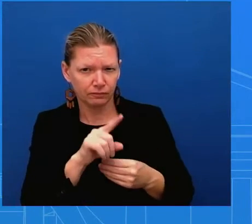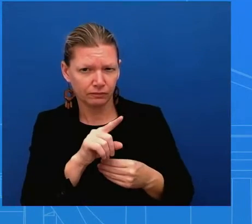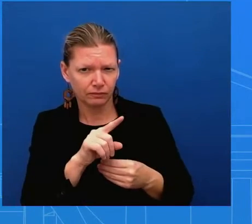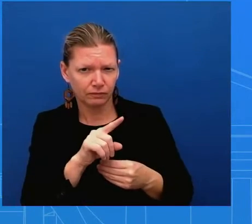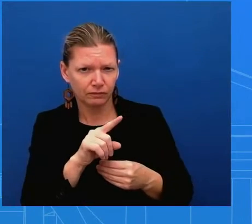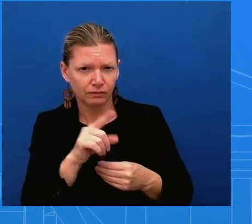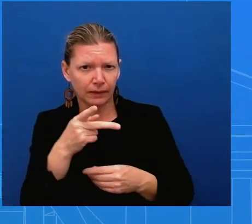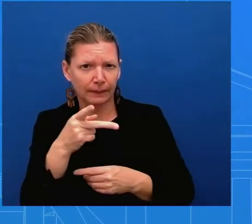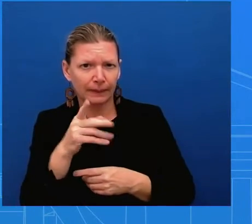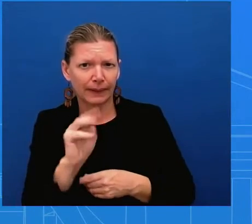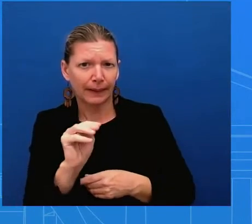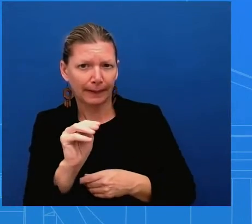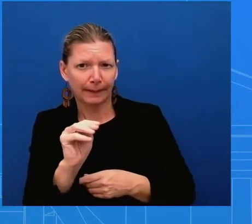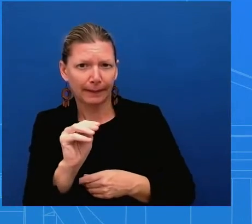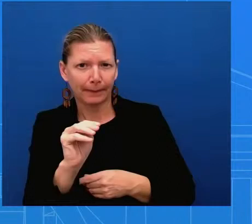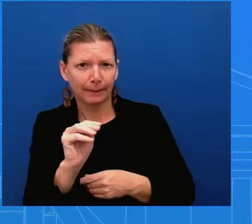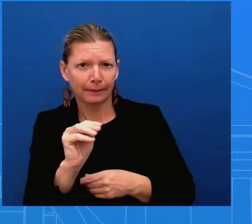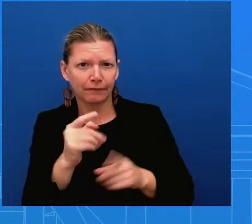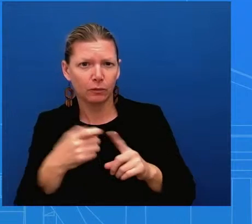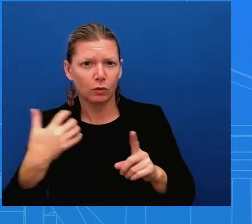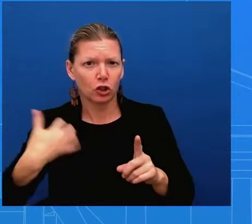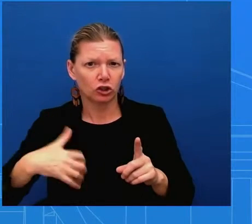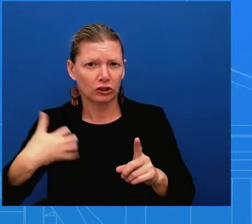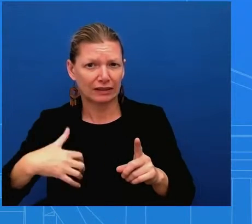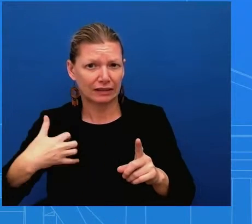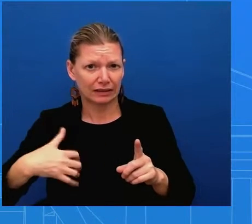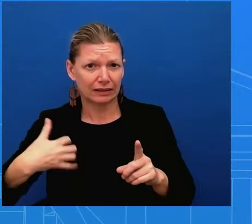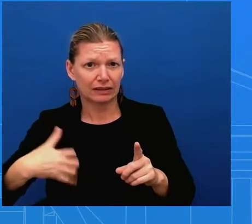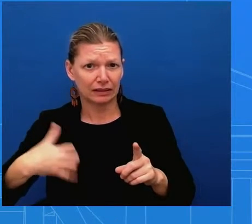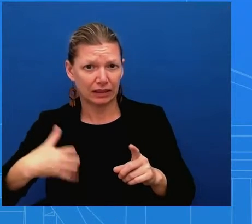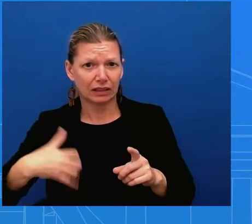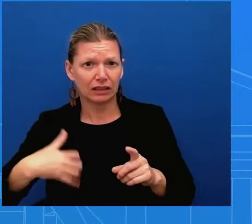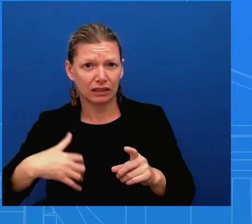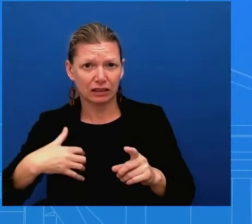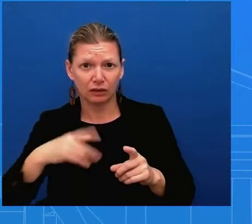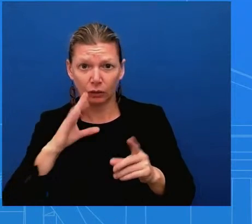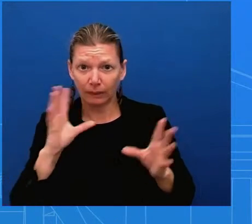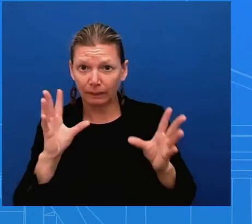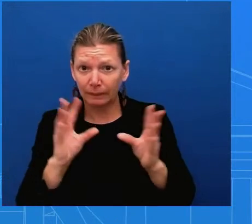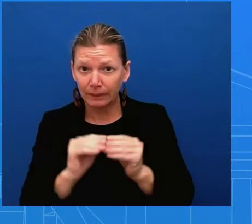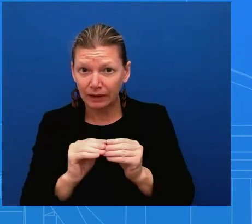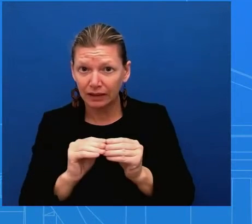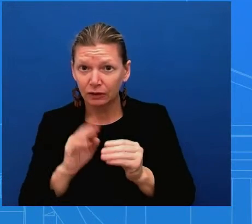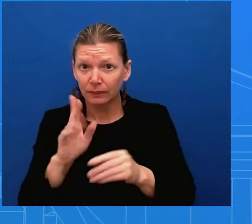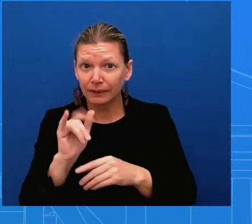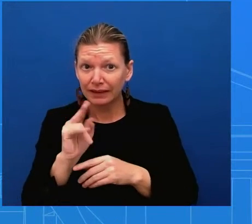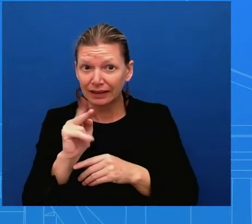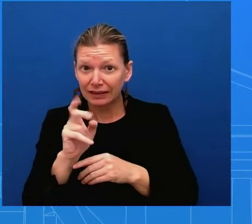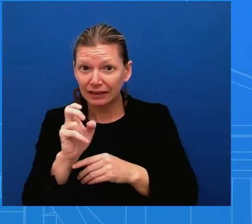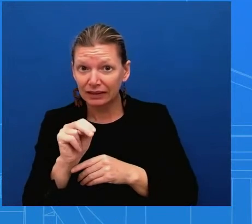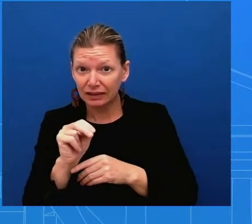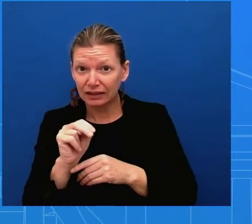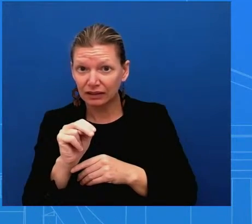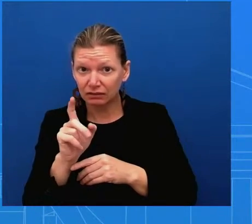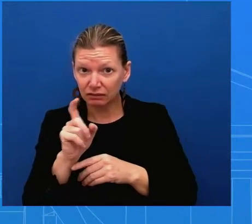Can you confirm she has a meeting with Jake Sullivan here at the White House? Ms. Jean-Pierre: I don't have anything for you. Once we have something to share, certainly we will share that with you all.